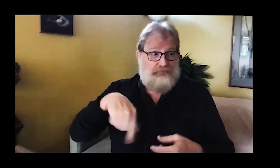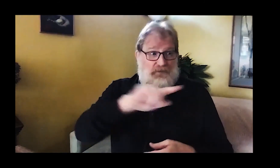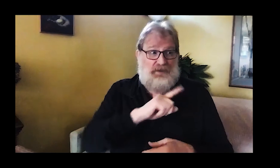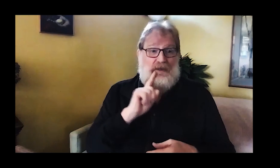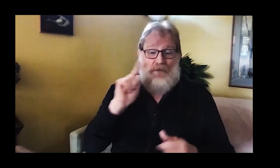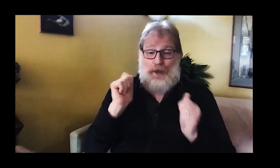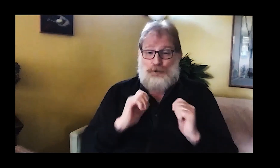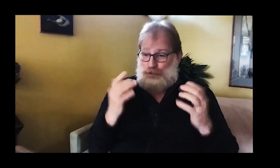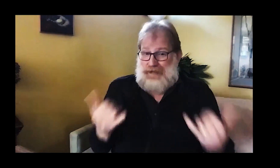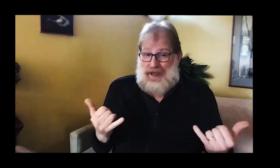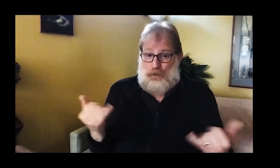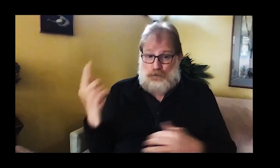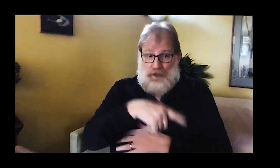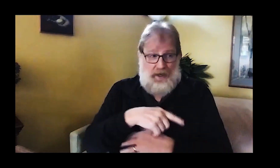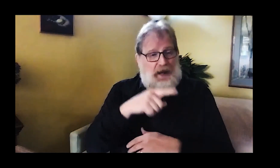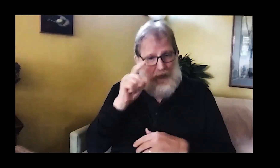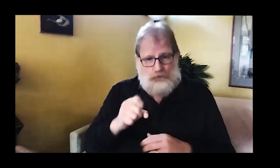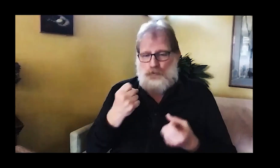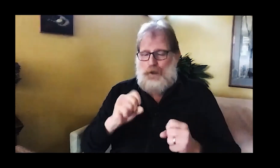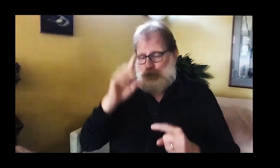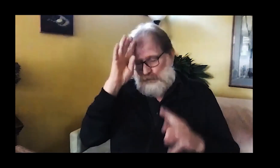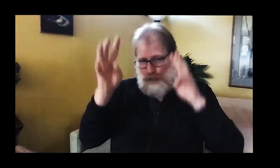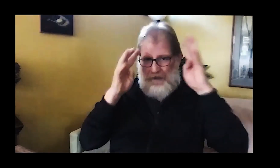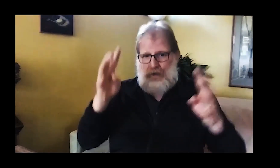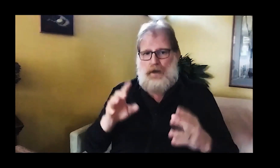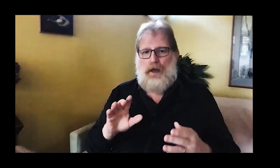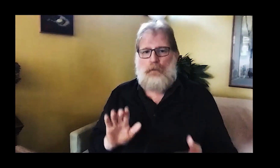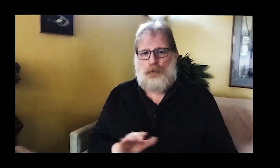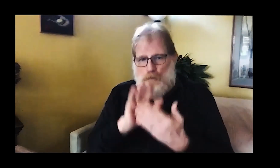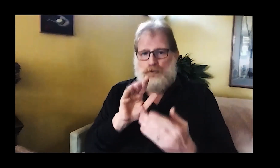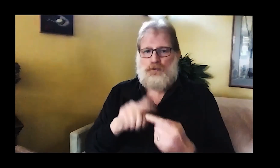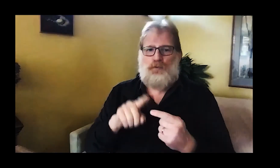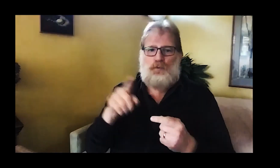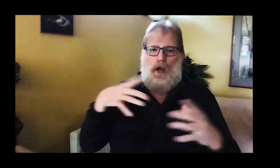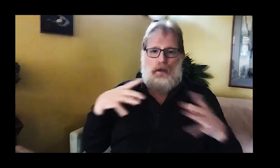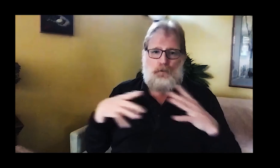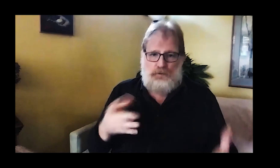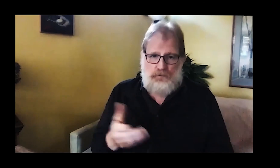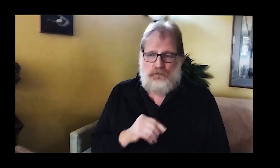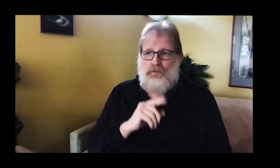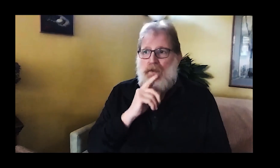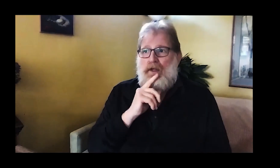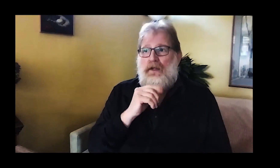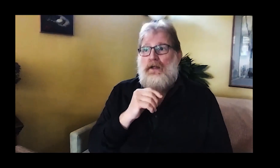That's why Deaf actors nowadays have to be so creative in their approach to Hollywood.